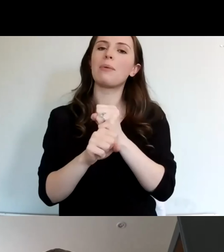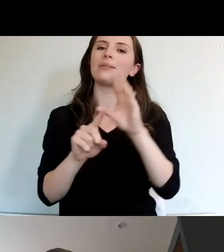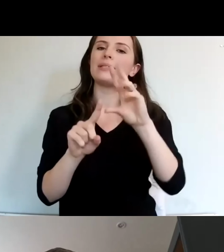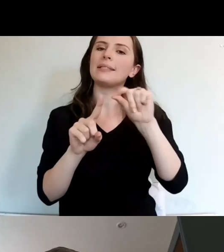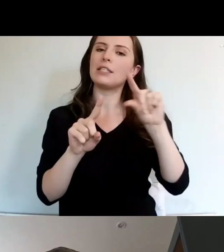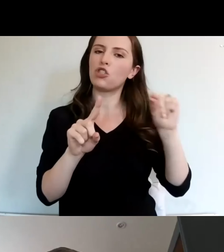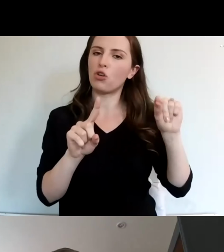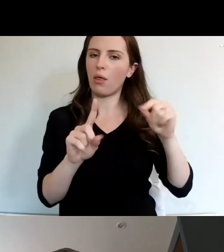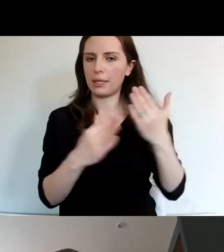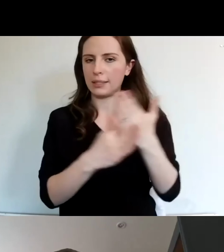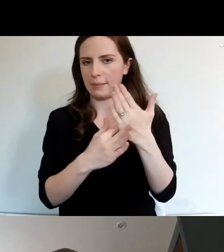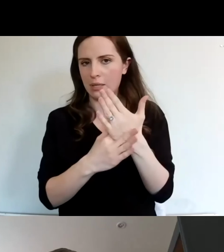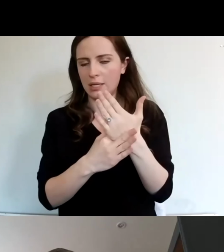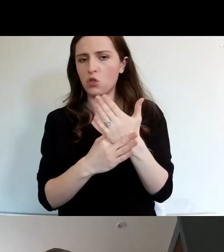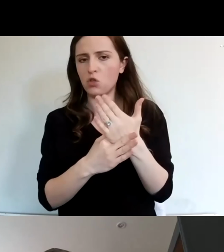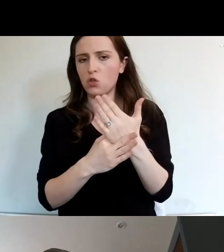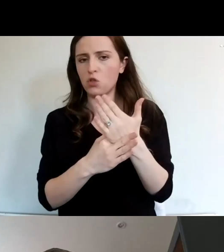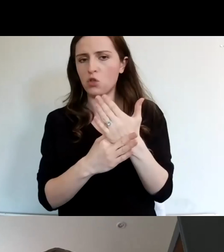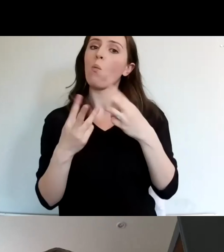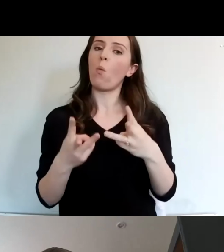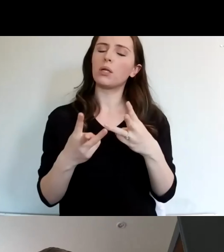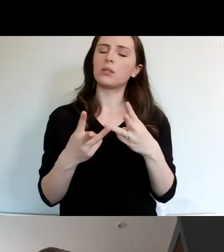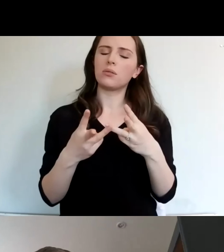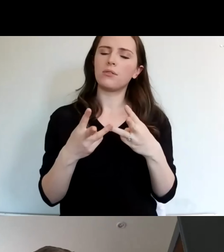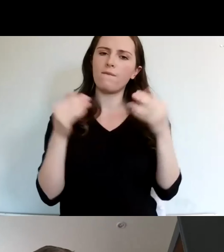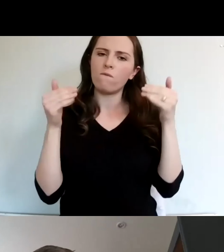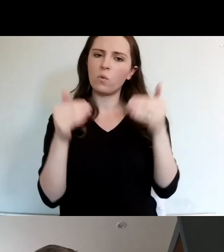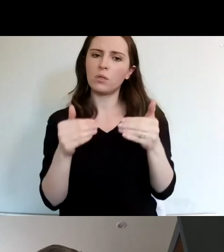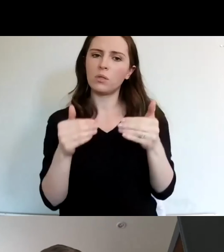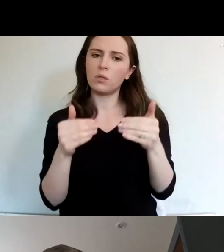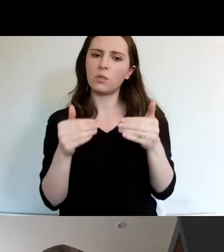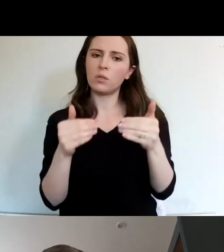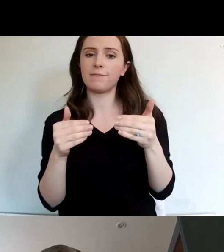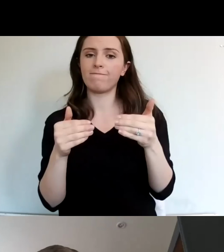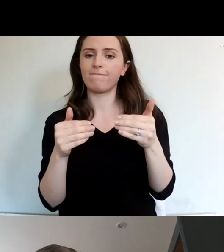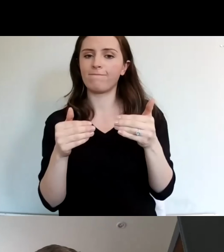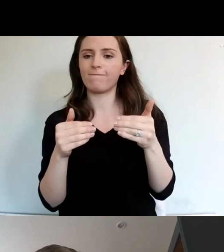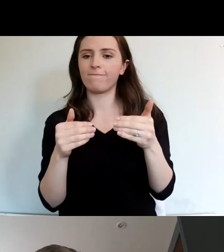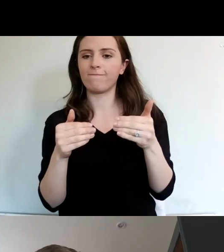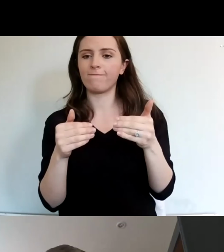So, what I'd like to do today is try to pose three questions,